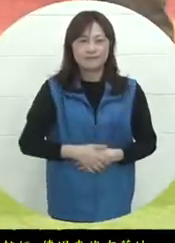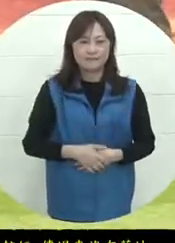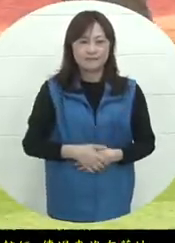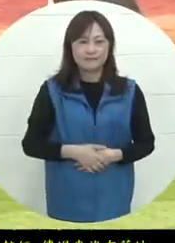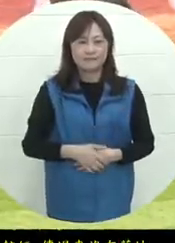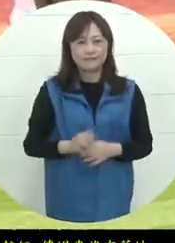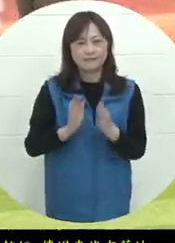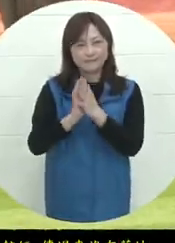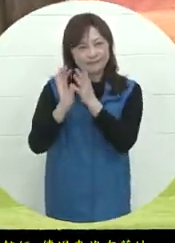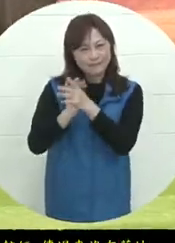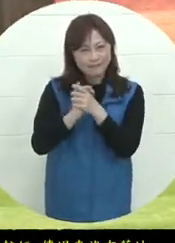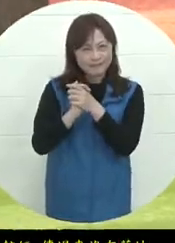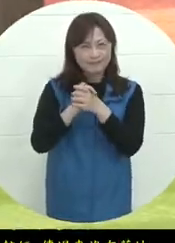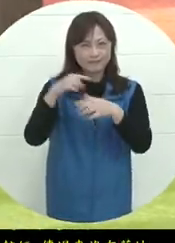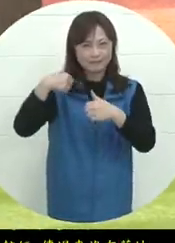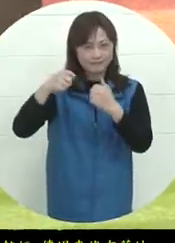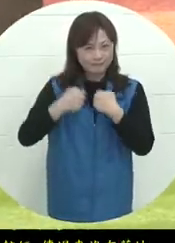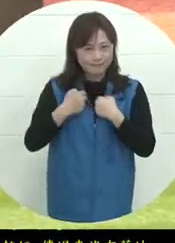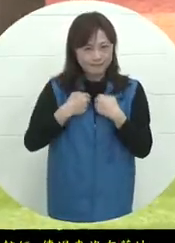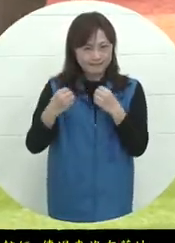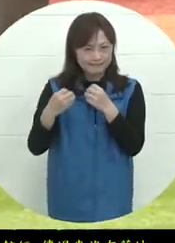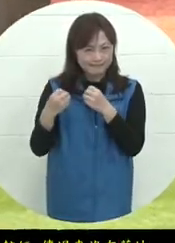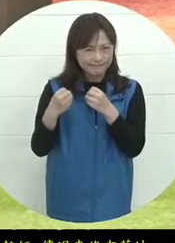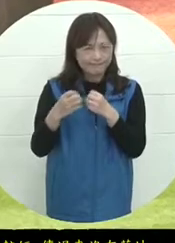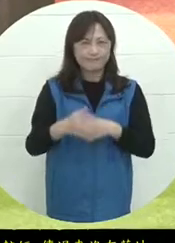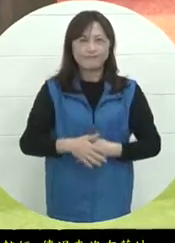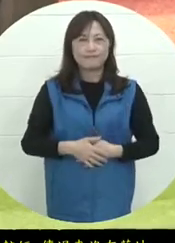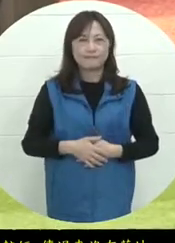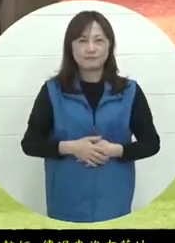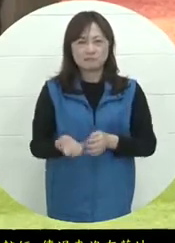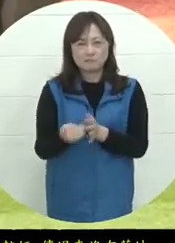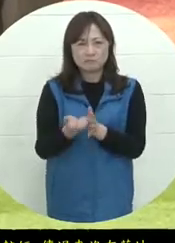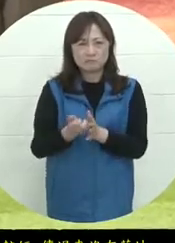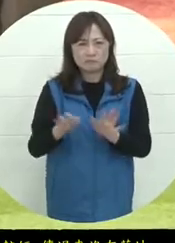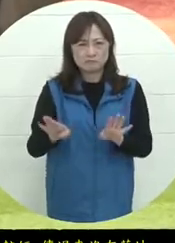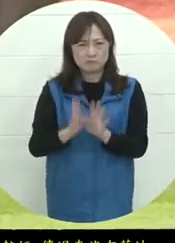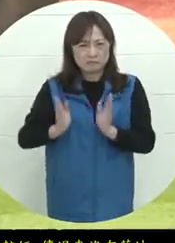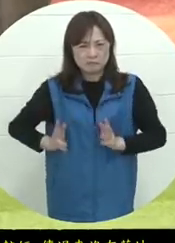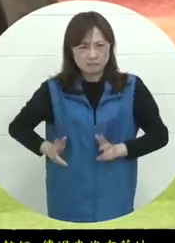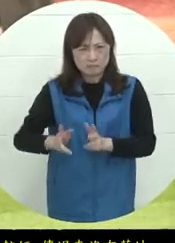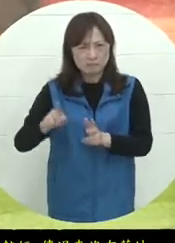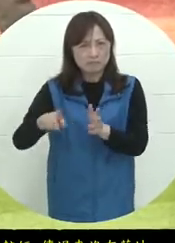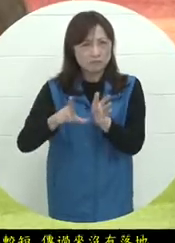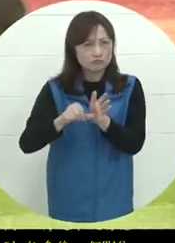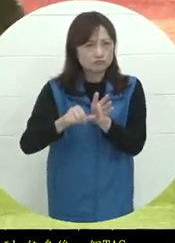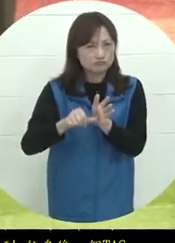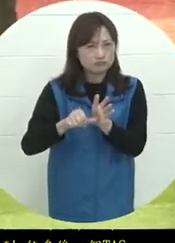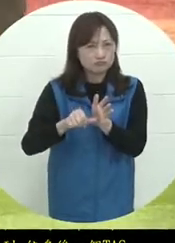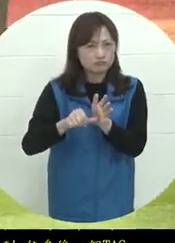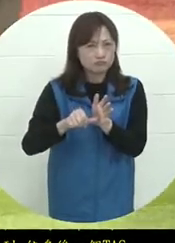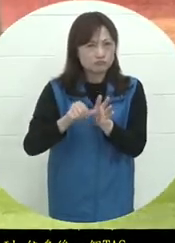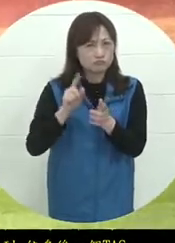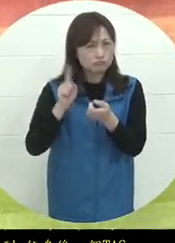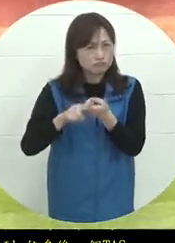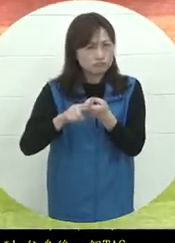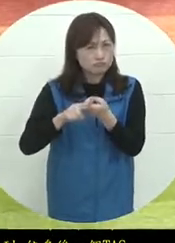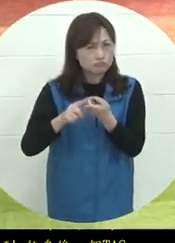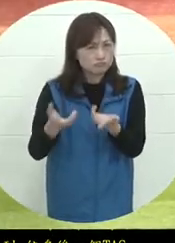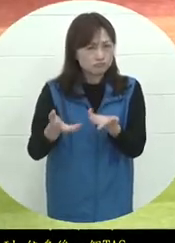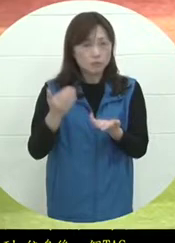I can discuss it with my teammates and the coach. If the timing of the start just now is correct, is it in terms of distance?